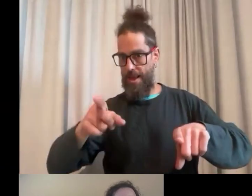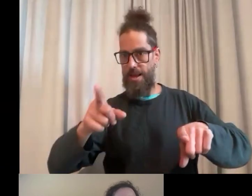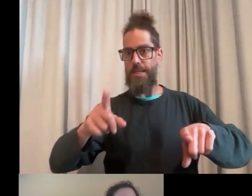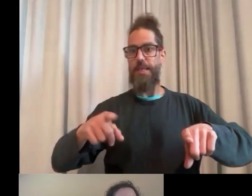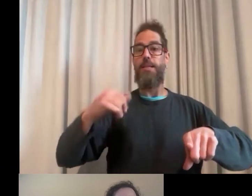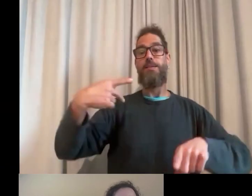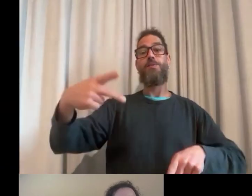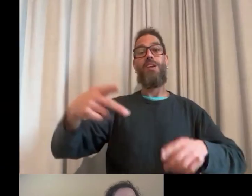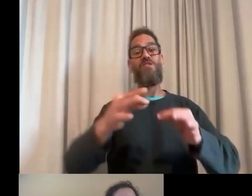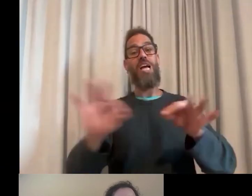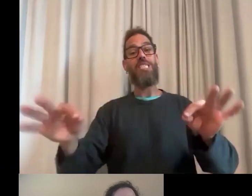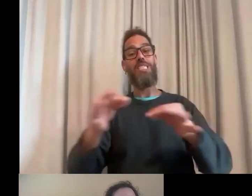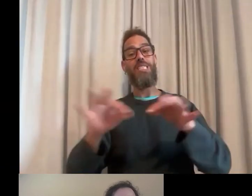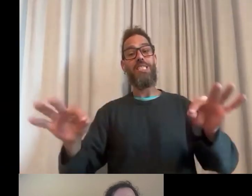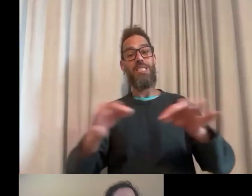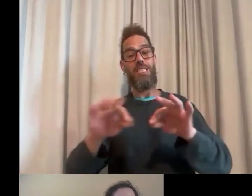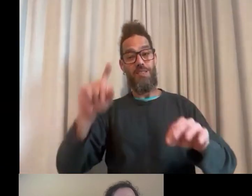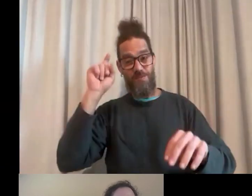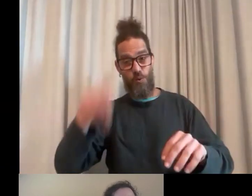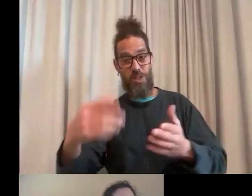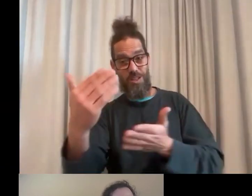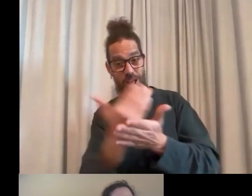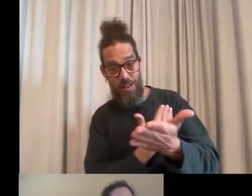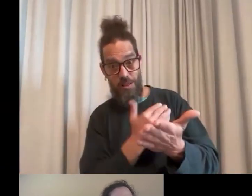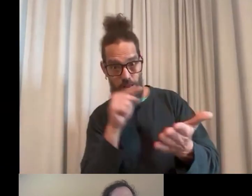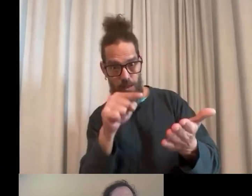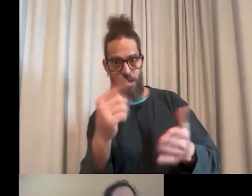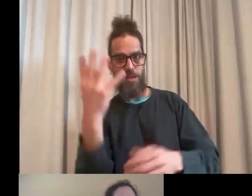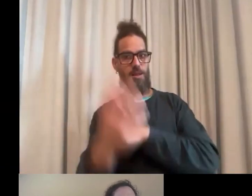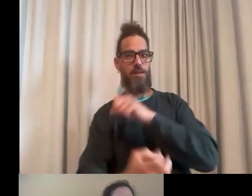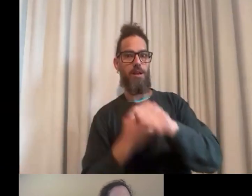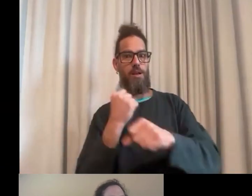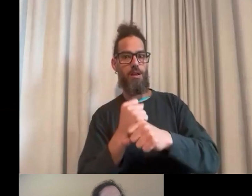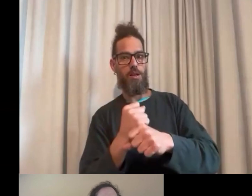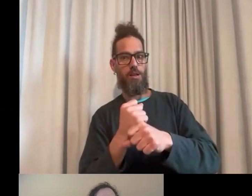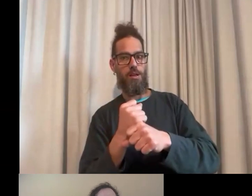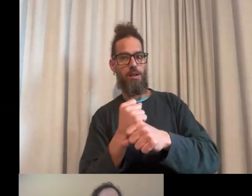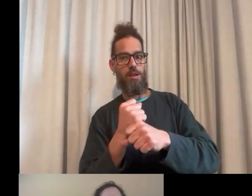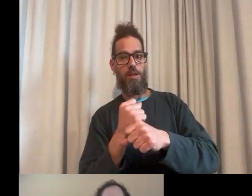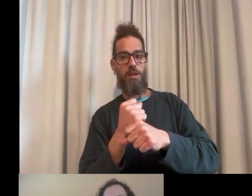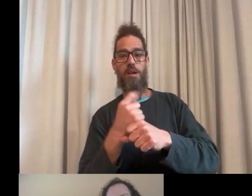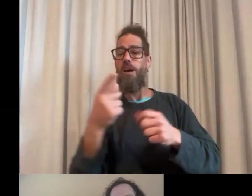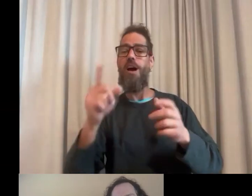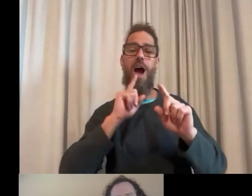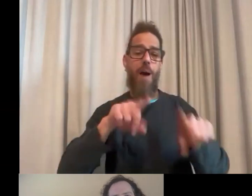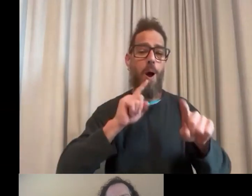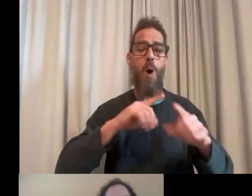but all of the records and all of the statements you make have to be kept for at least four years in digital format.